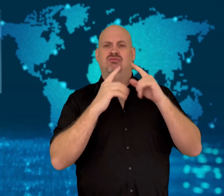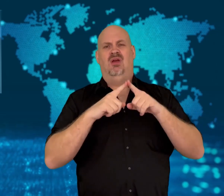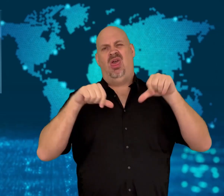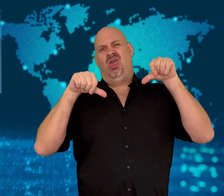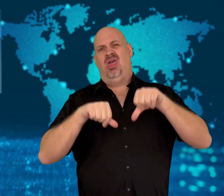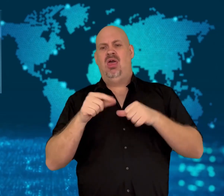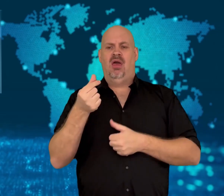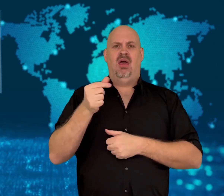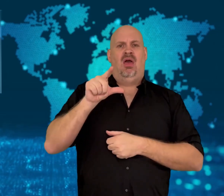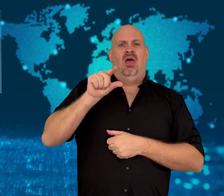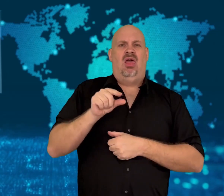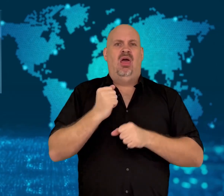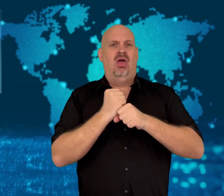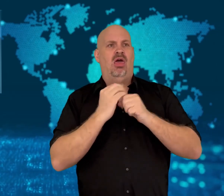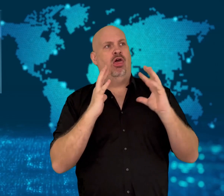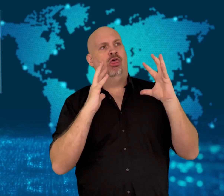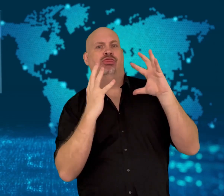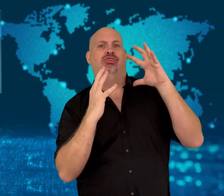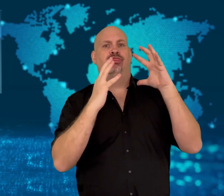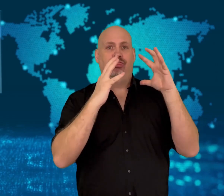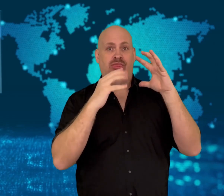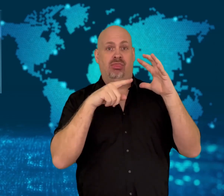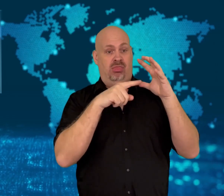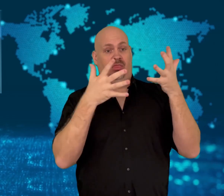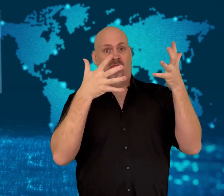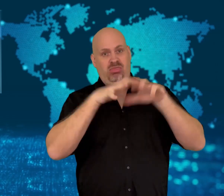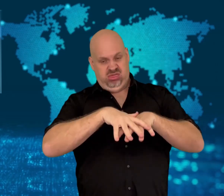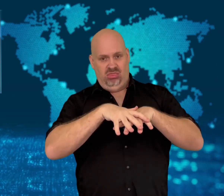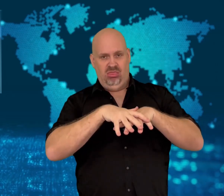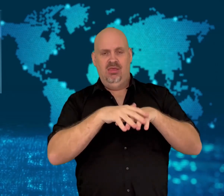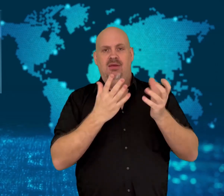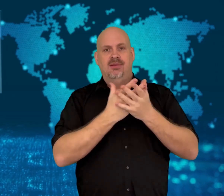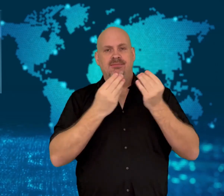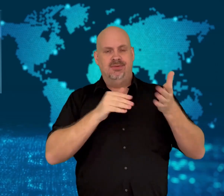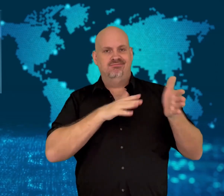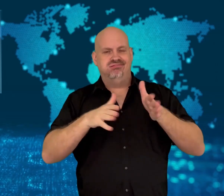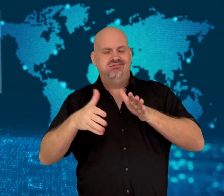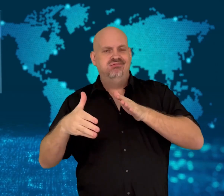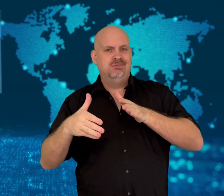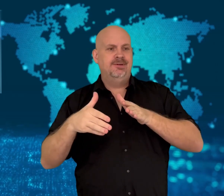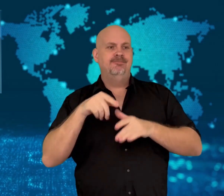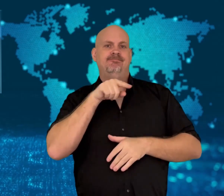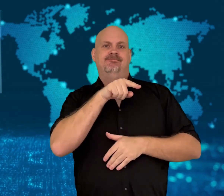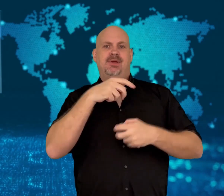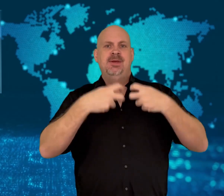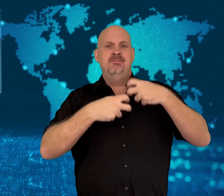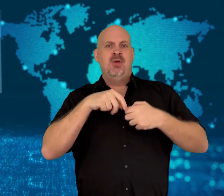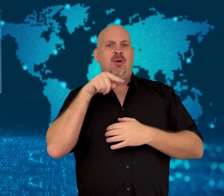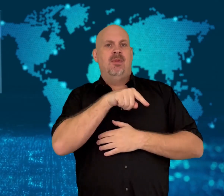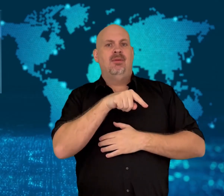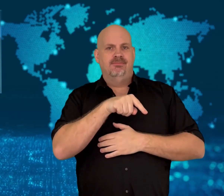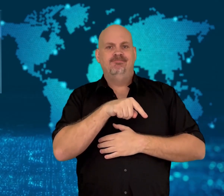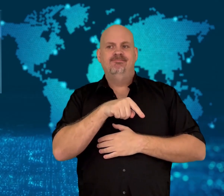constructed buildings have contributed to the mass devastation.